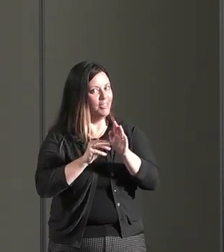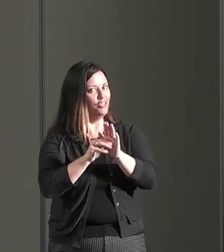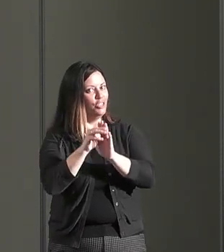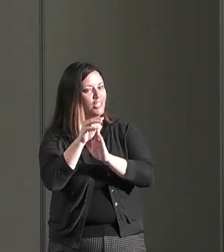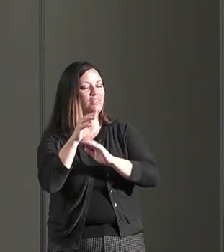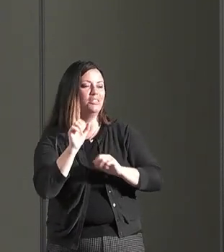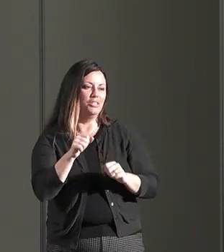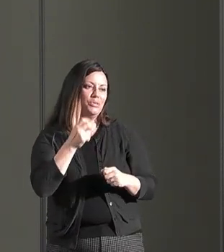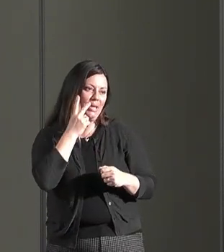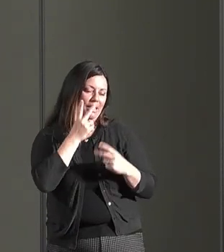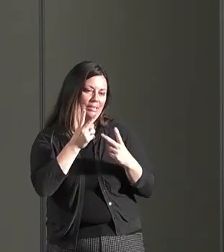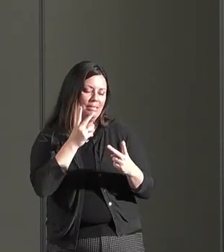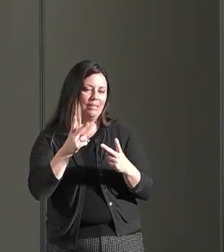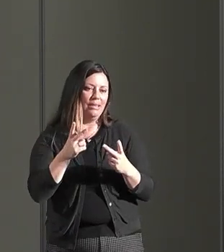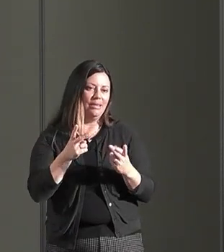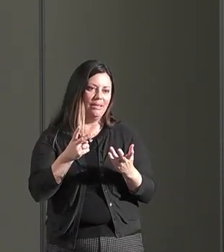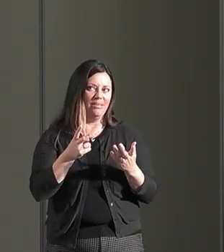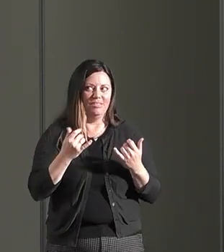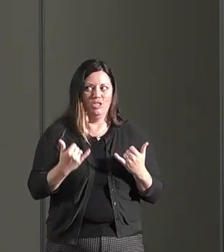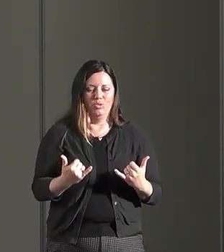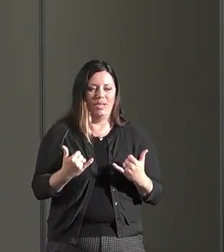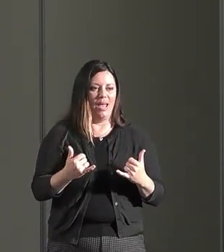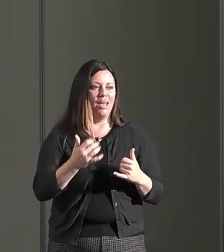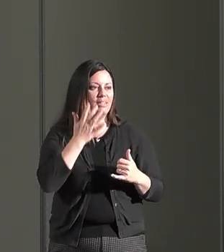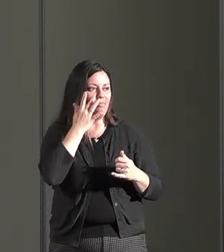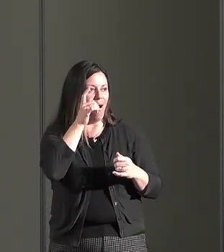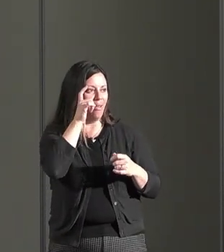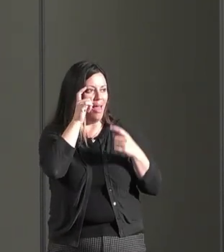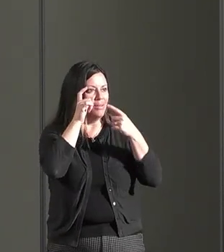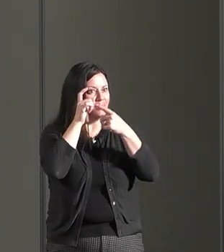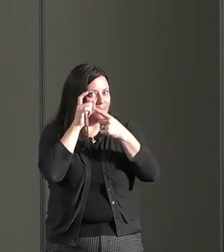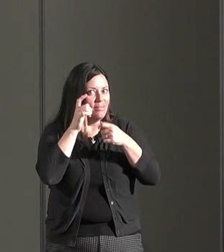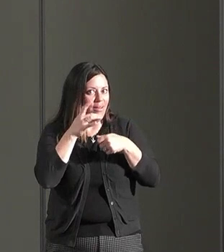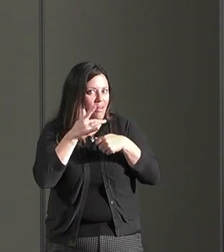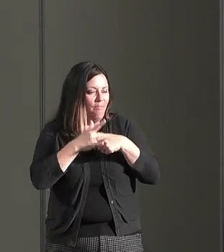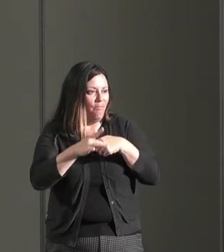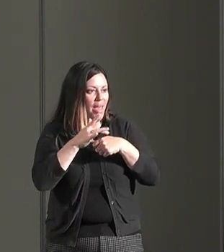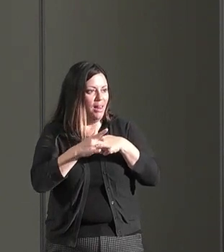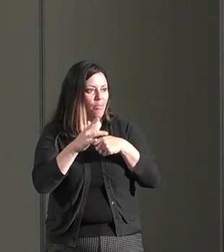can see that these days, there are smart glass that are available that are of much smaller